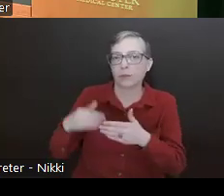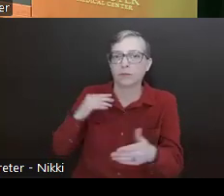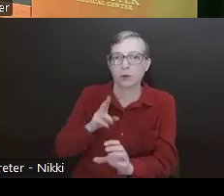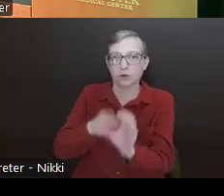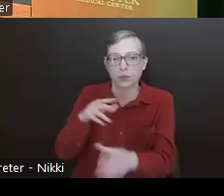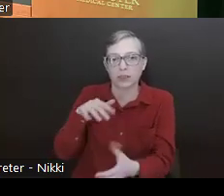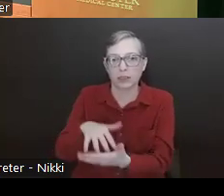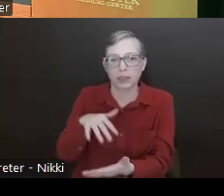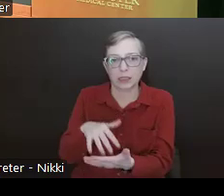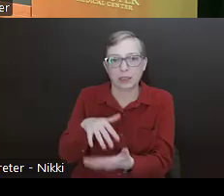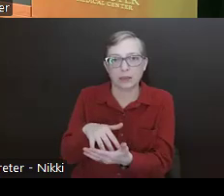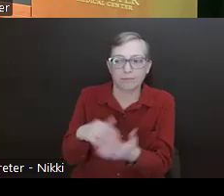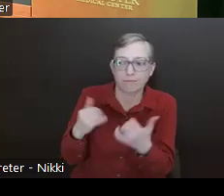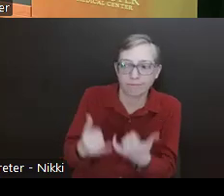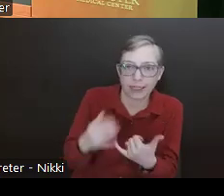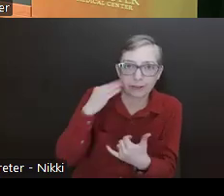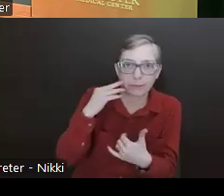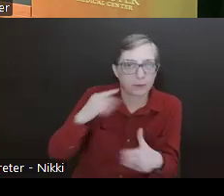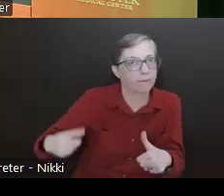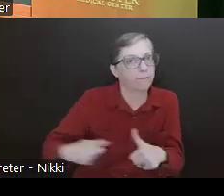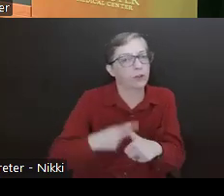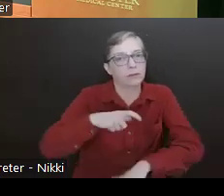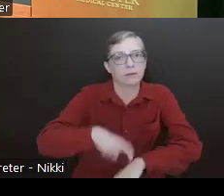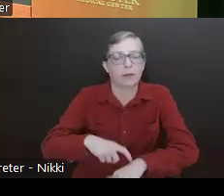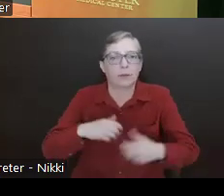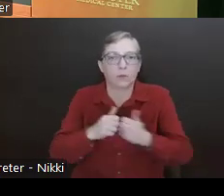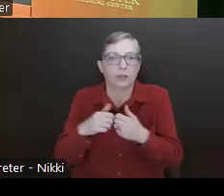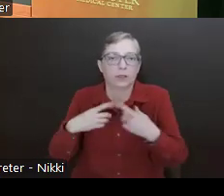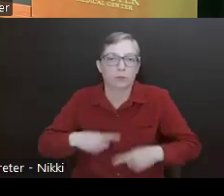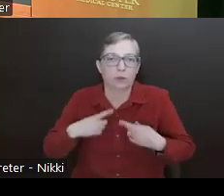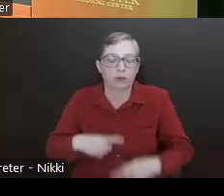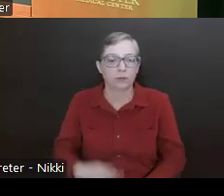their first depressive episode at this point and as I mentioned earlier depression typically